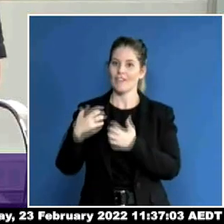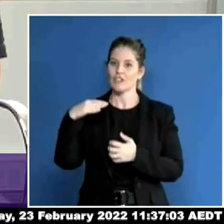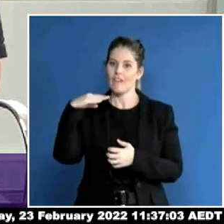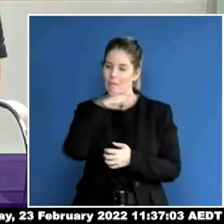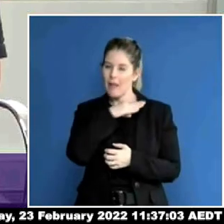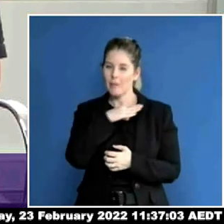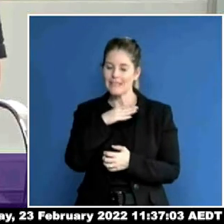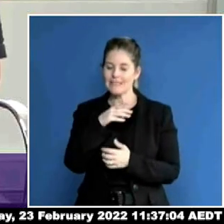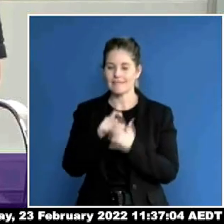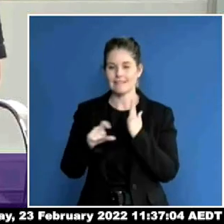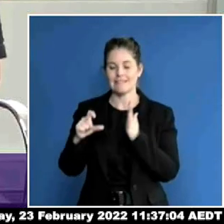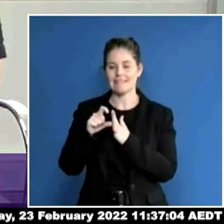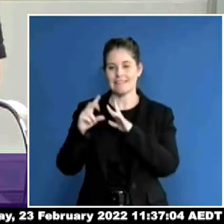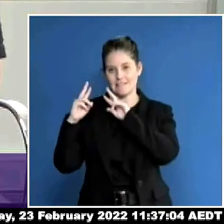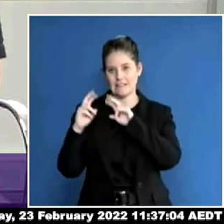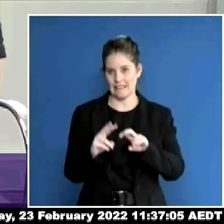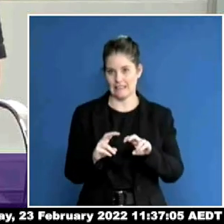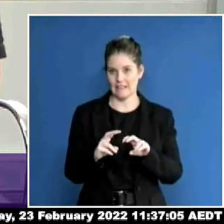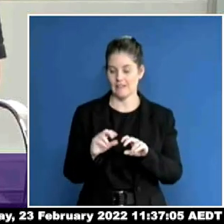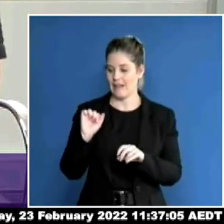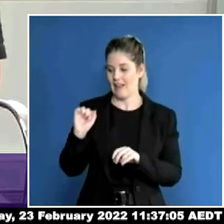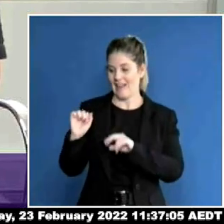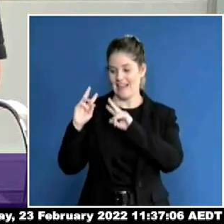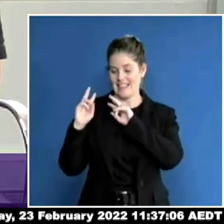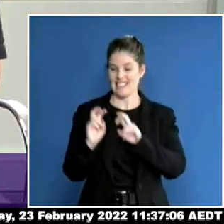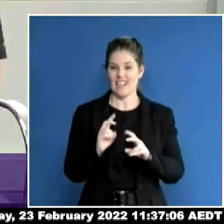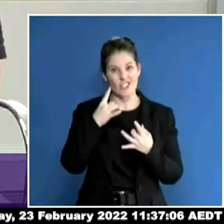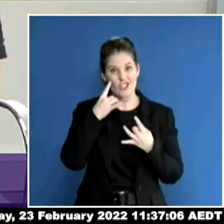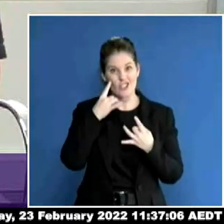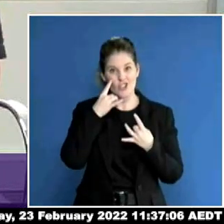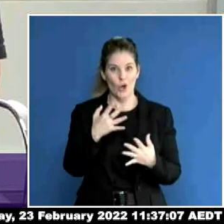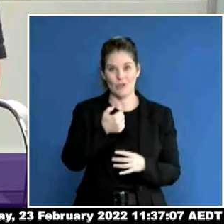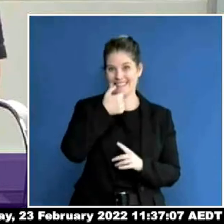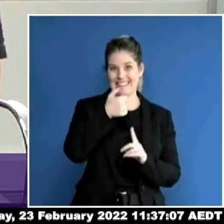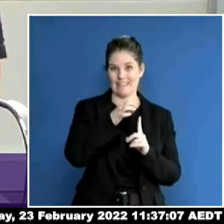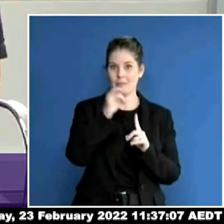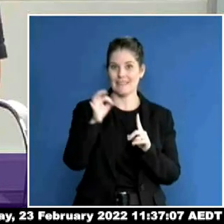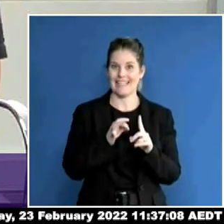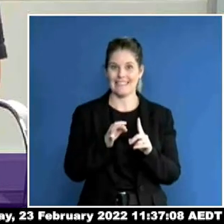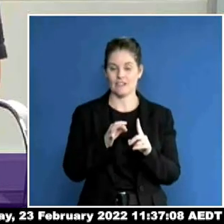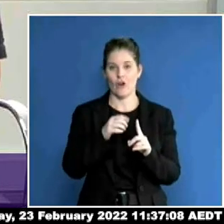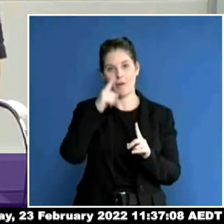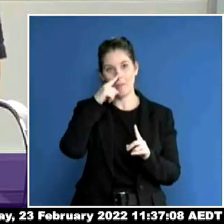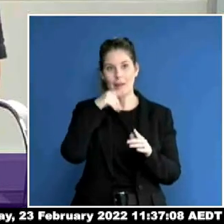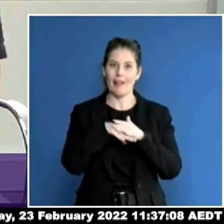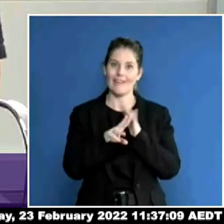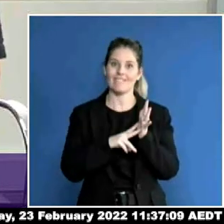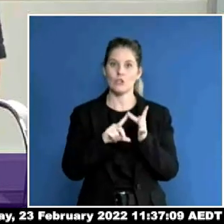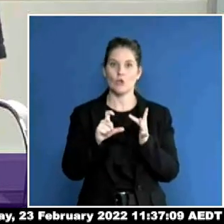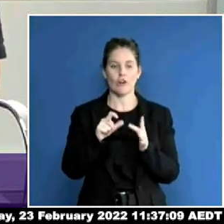six per cent of Victorians have - knew of a boss with a disability, which isn't even had